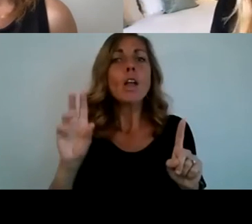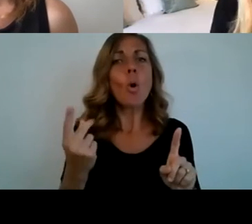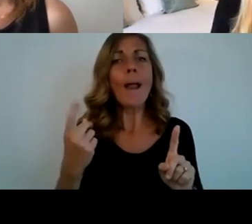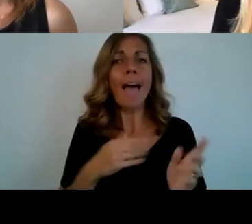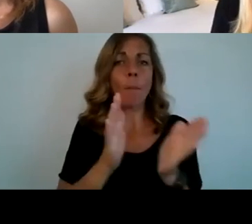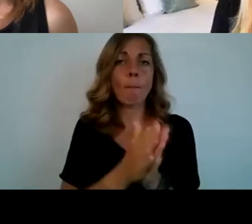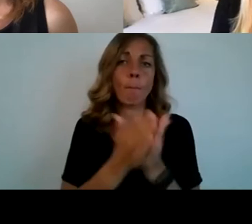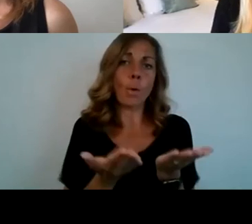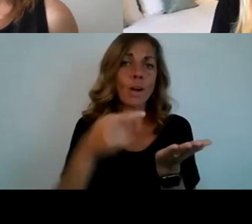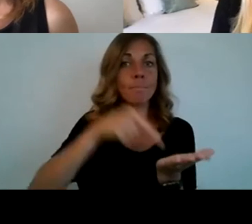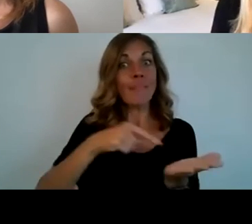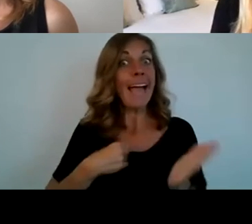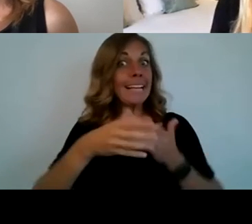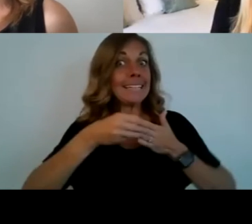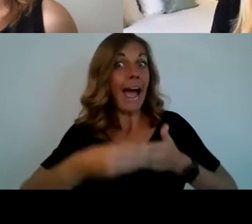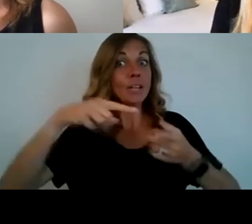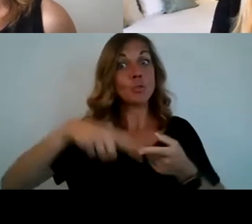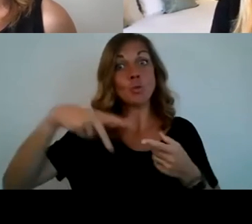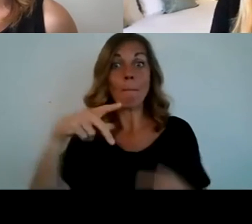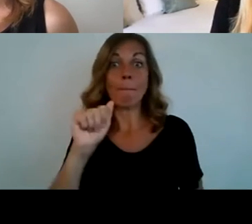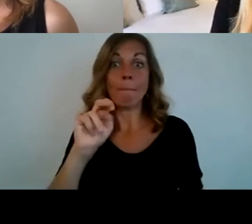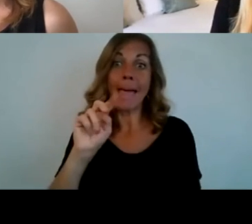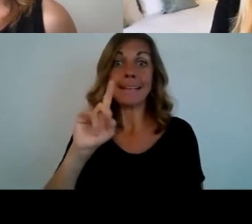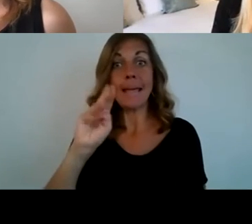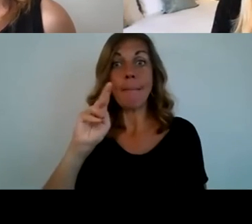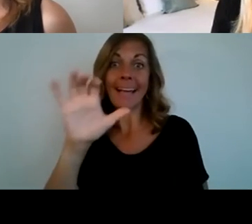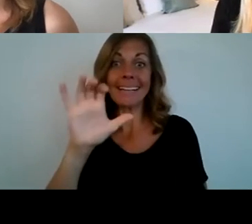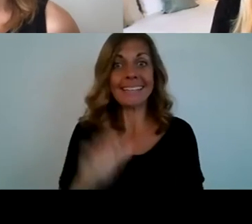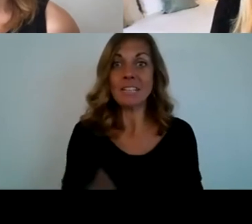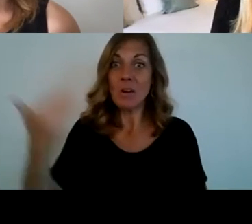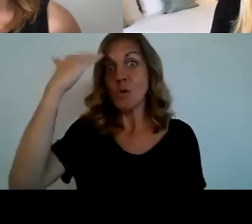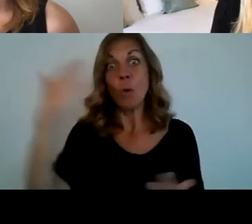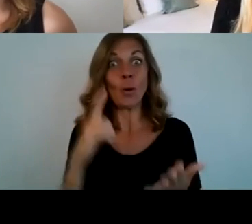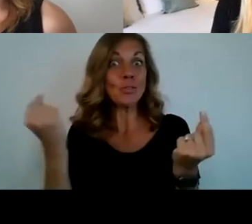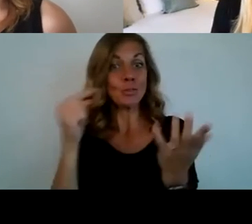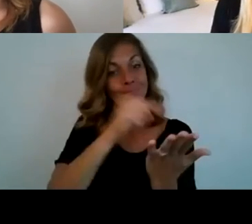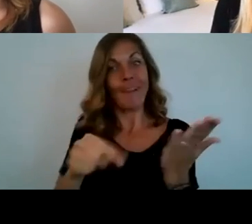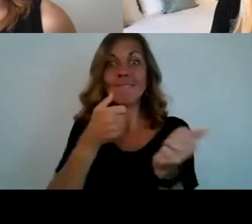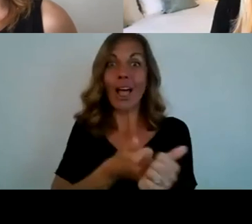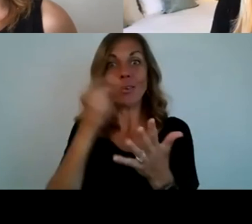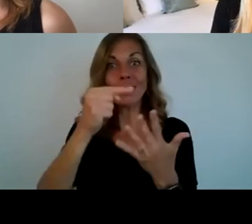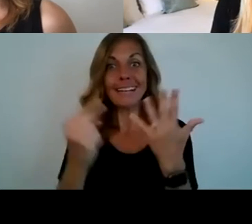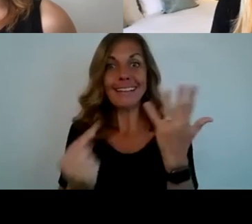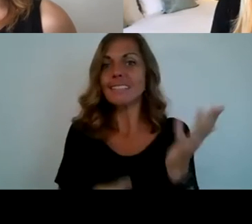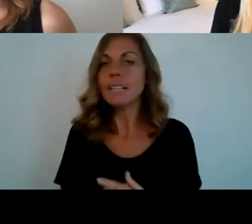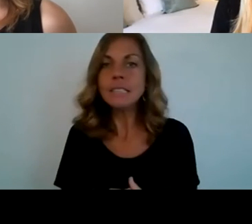people in culture like guide or library at the start of this year. But what's so heartening